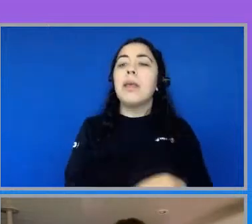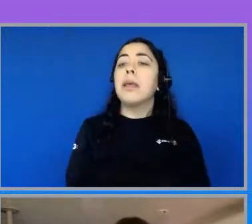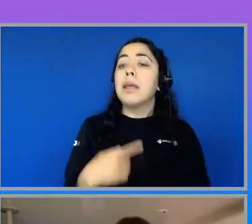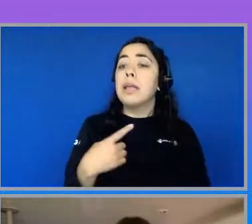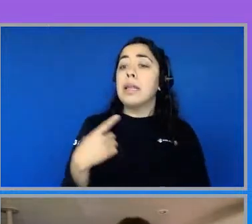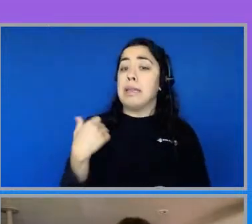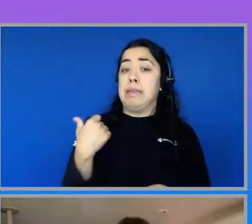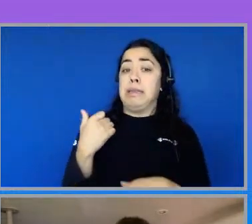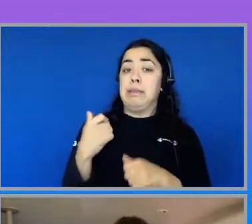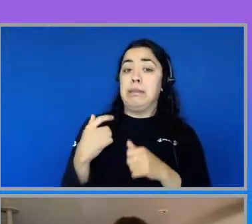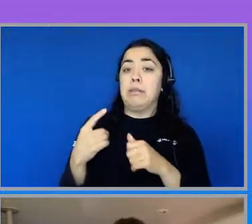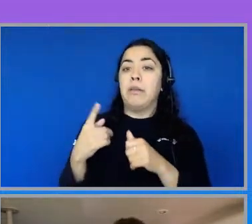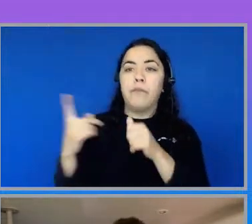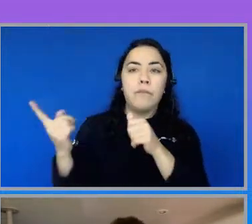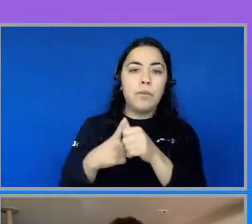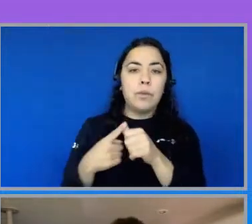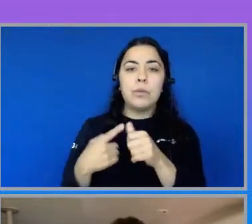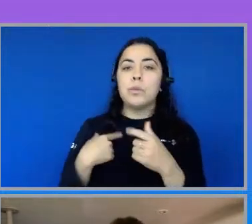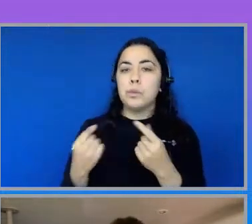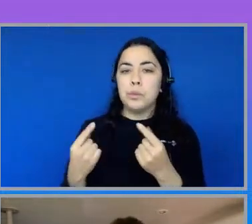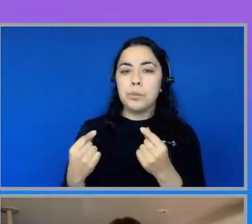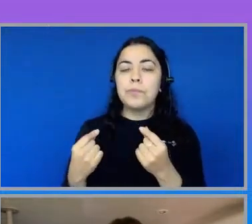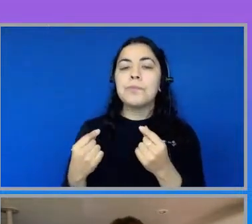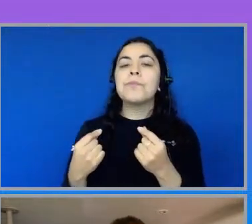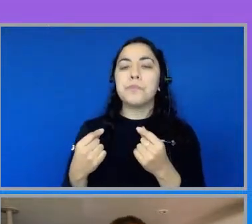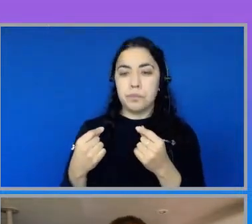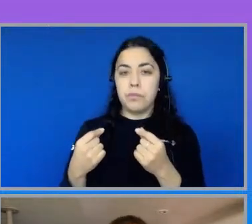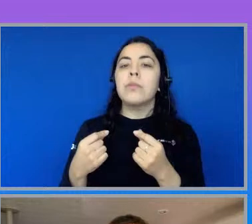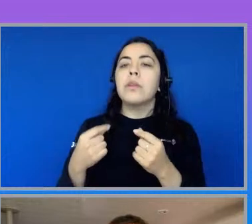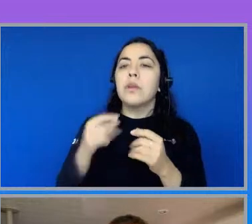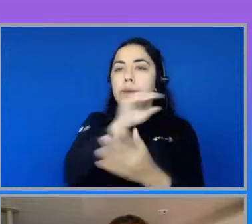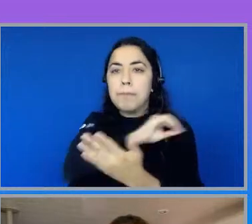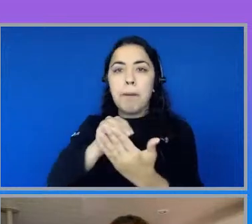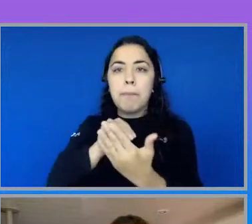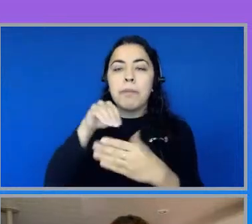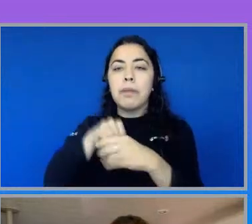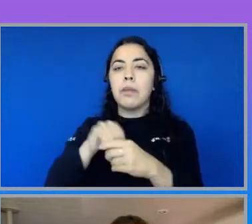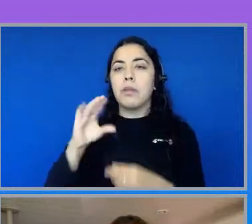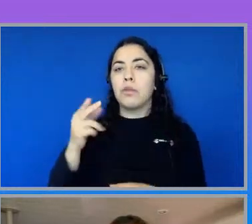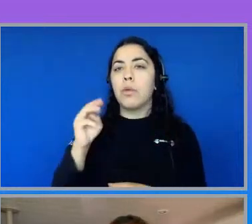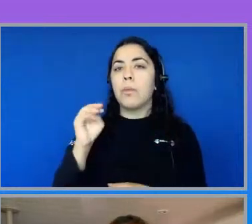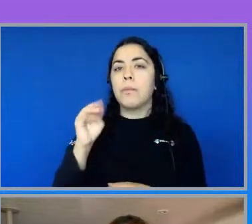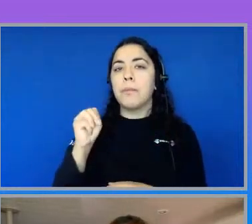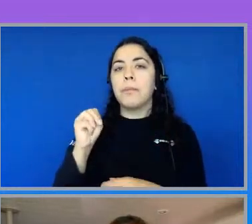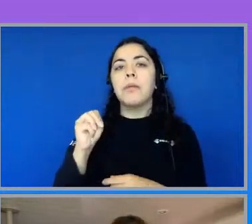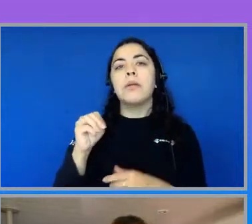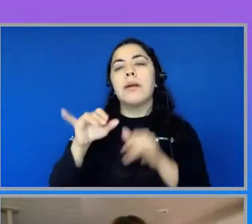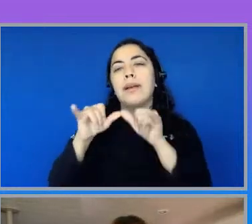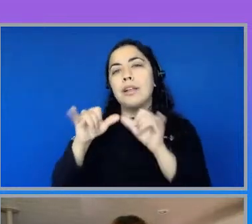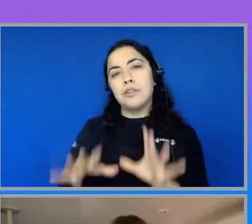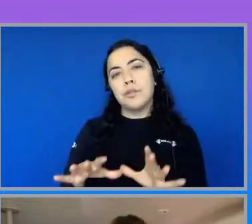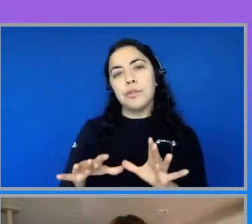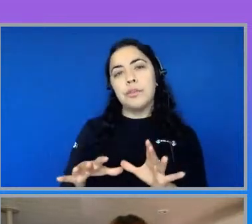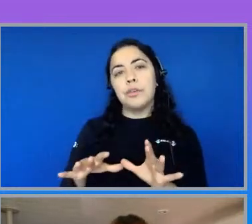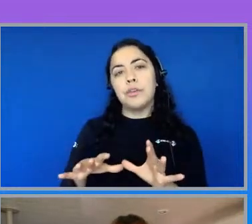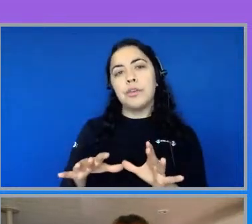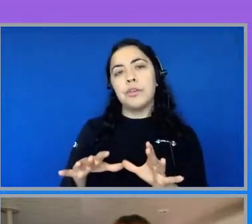where we got to we got this into into chromium. The work's been